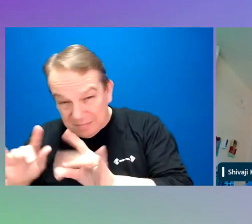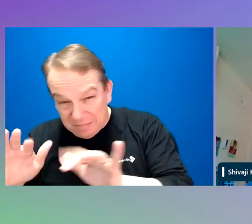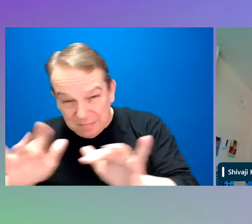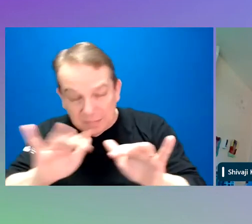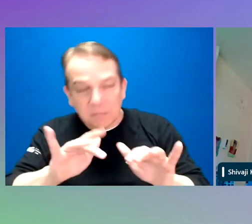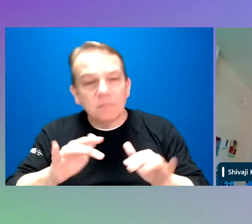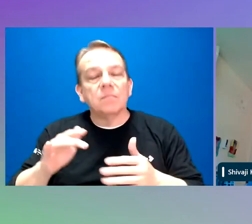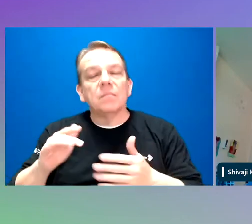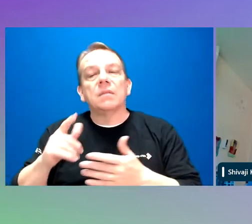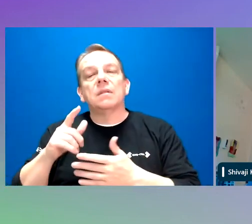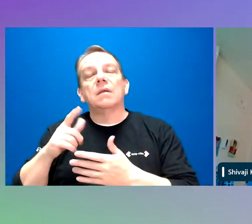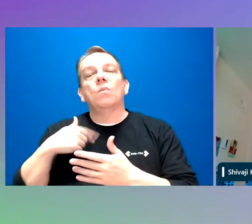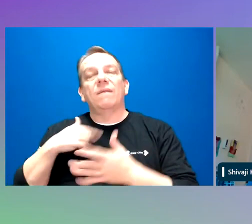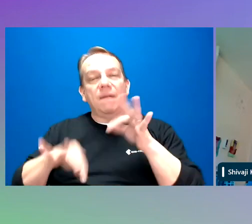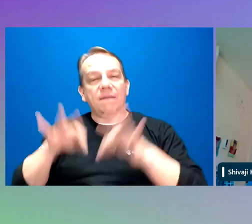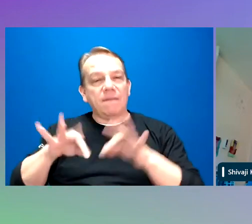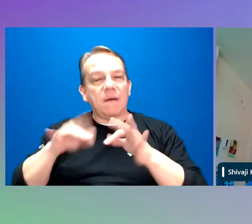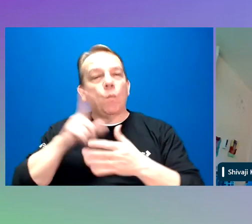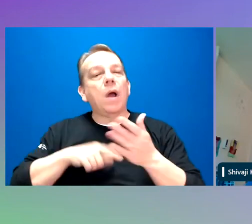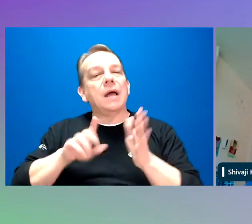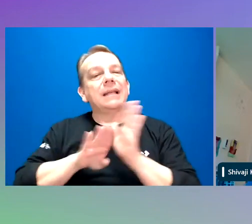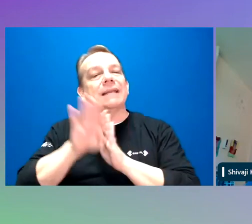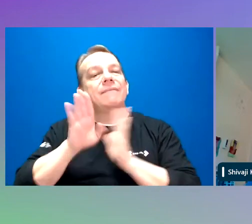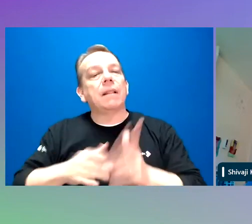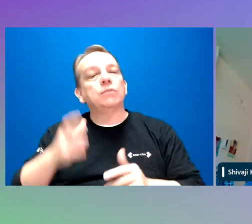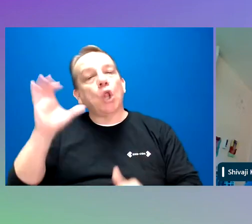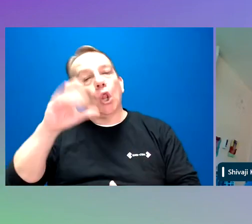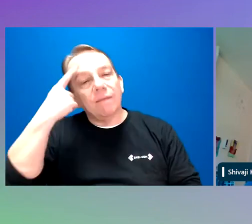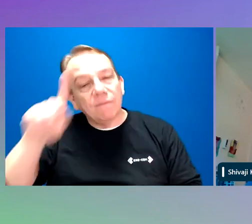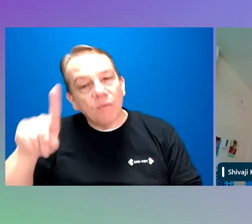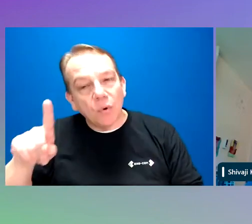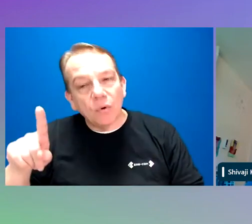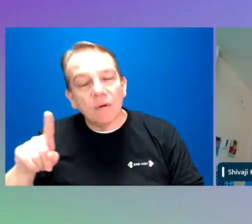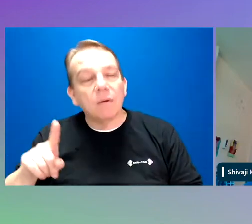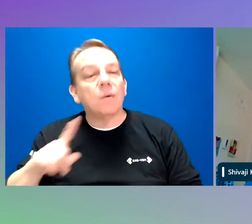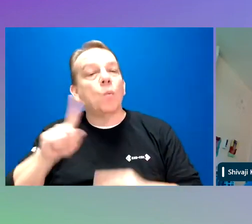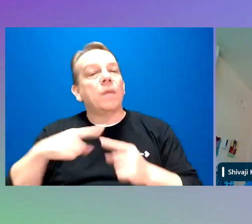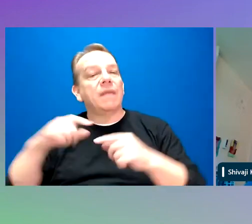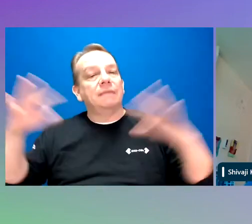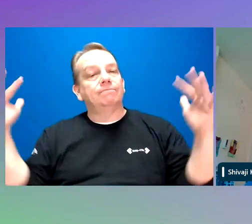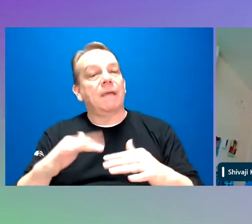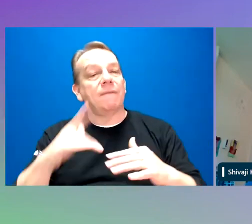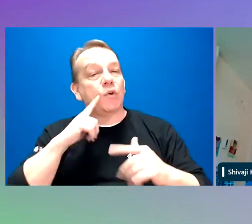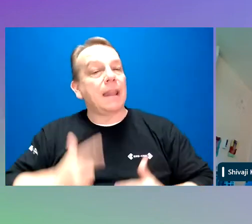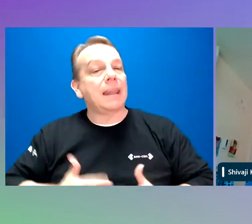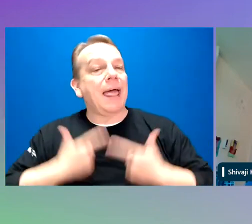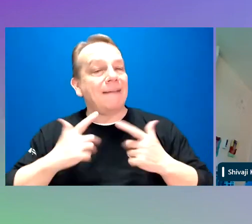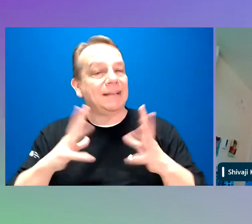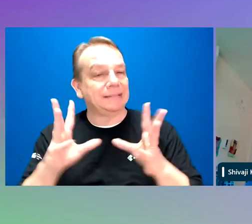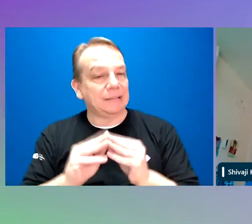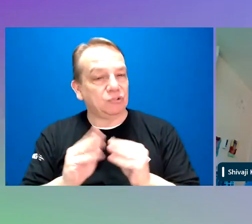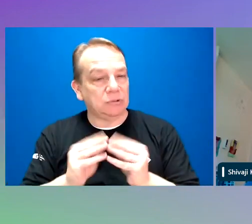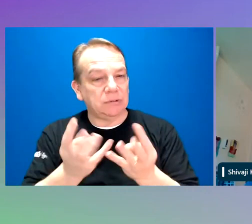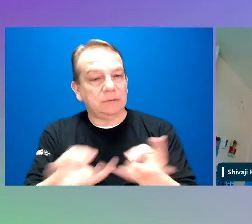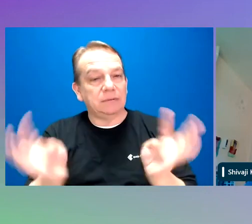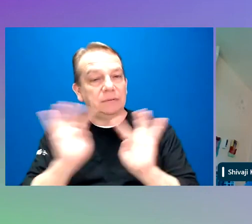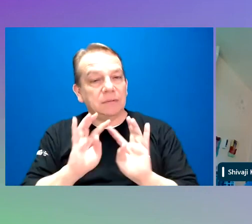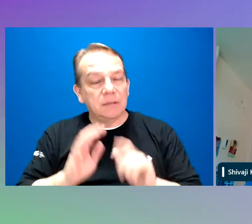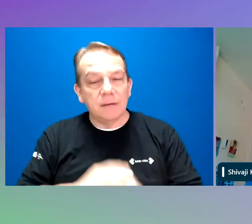developers are looking for when they when they come for those live sessions, we also gather